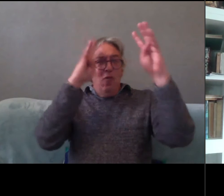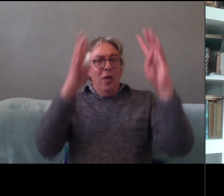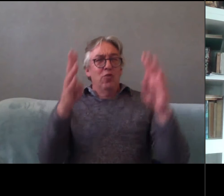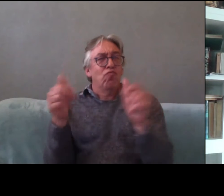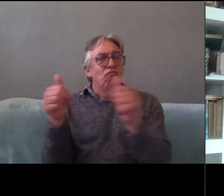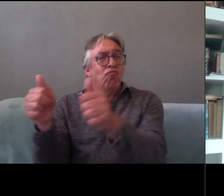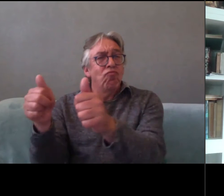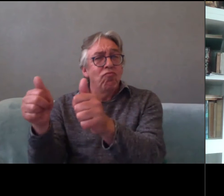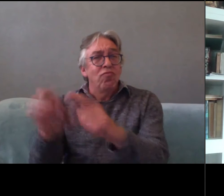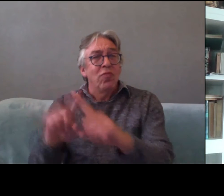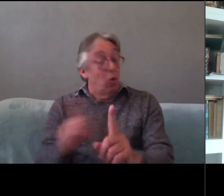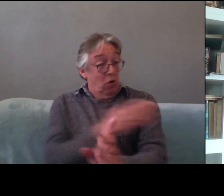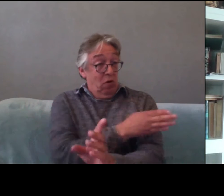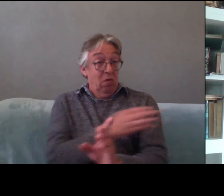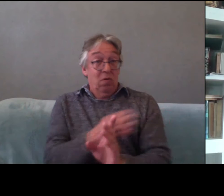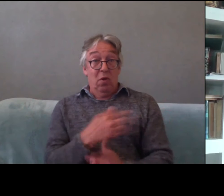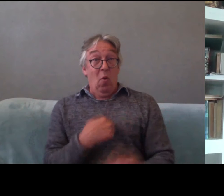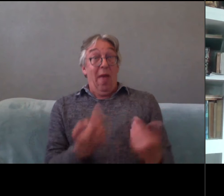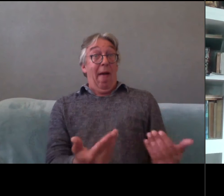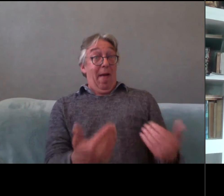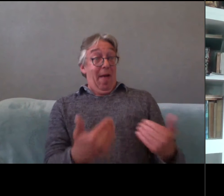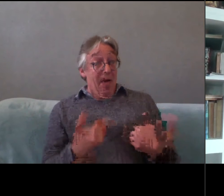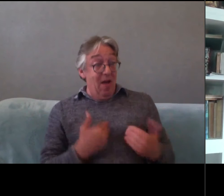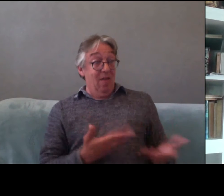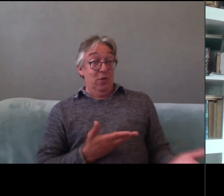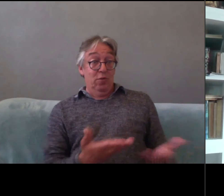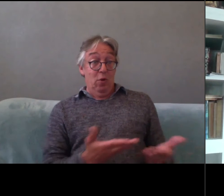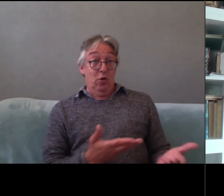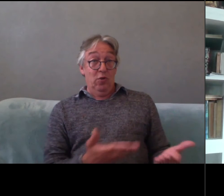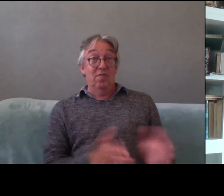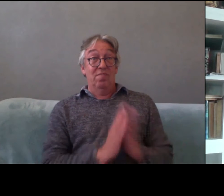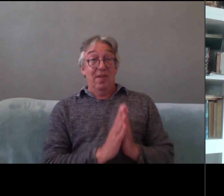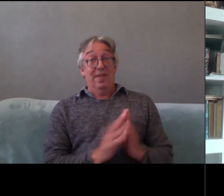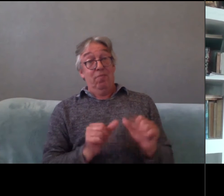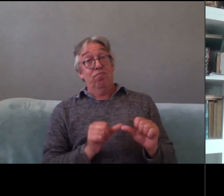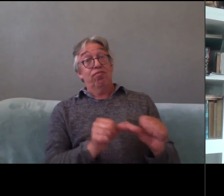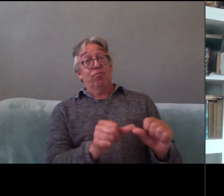by the support of the structural funds which is very important.